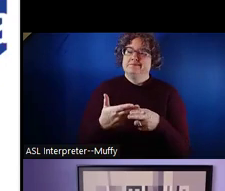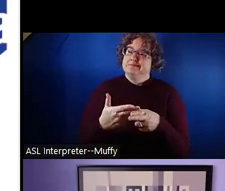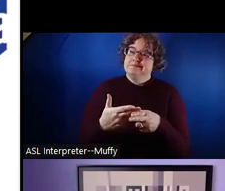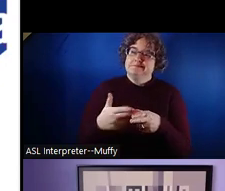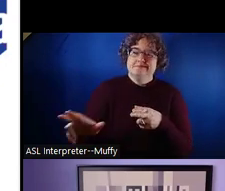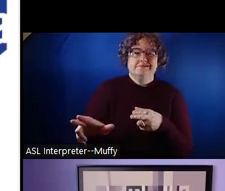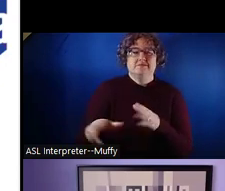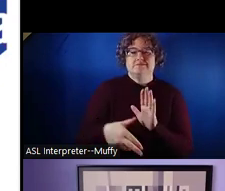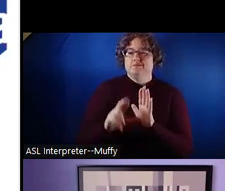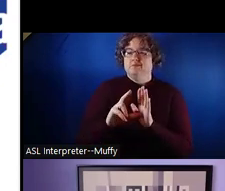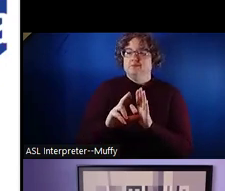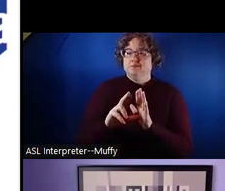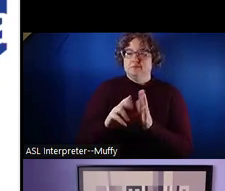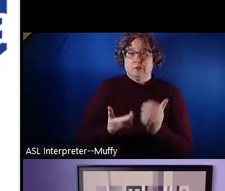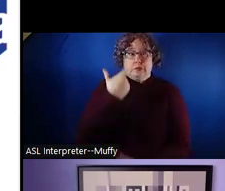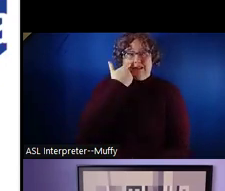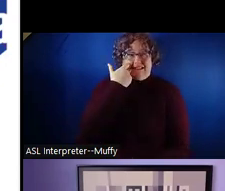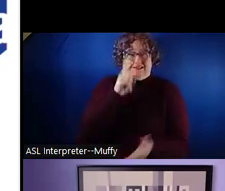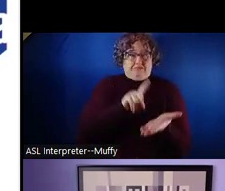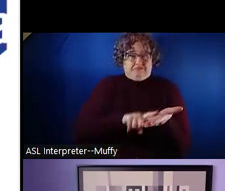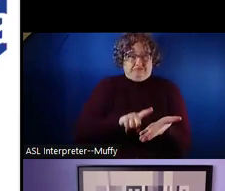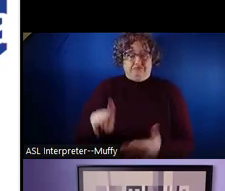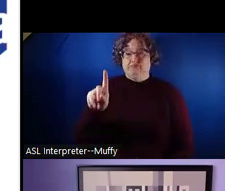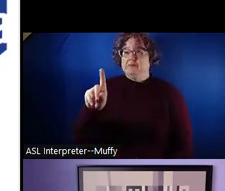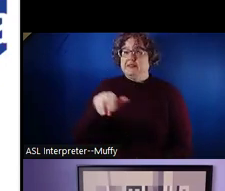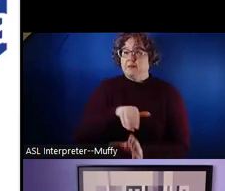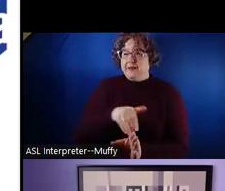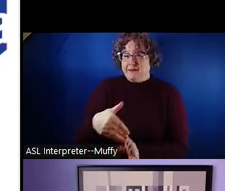some of the latest research on disability bias among healthcare providers.